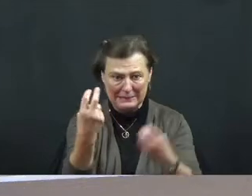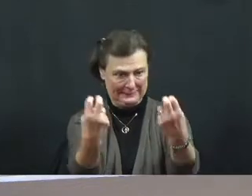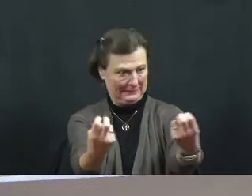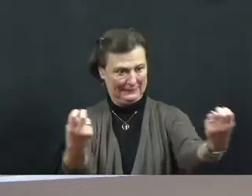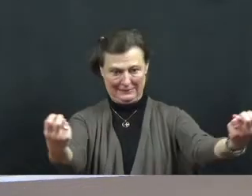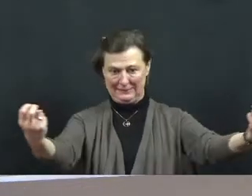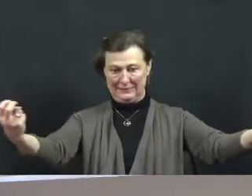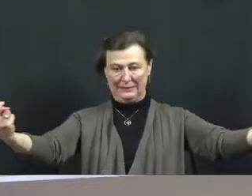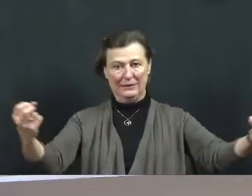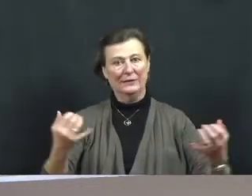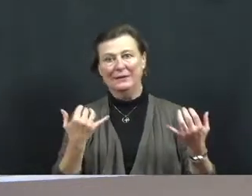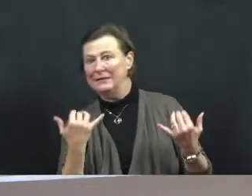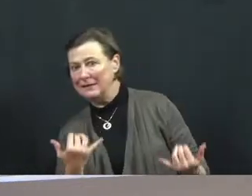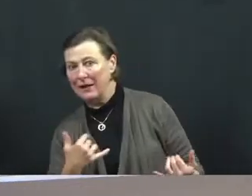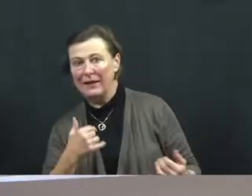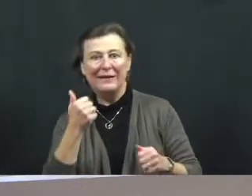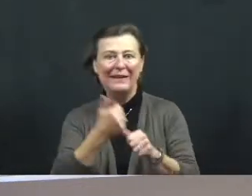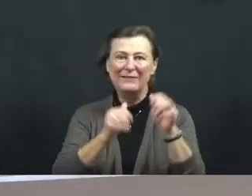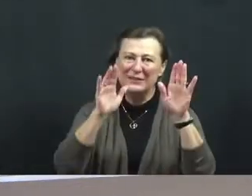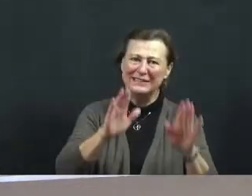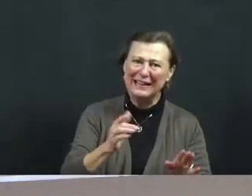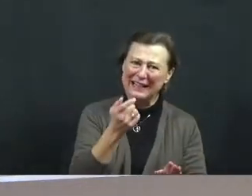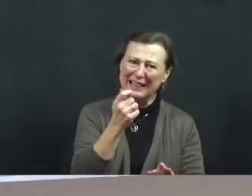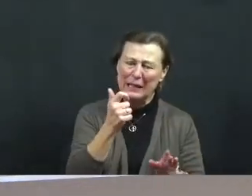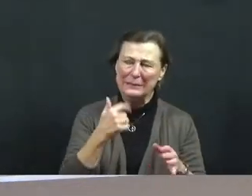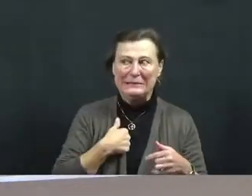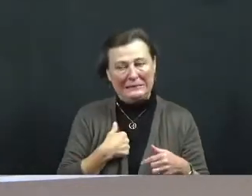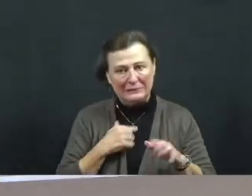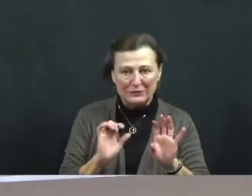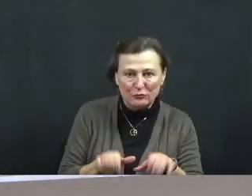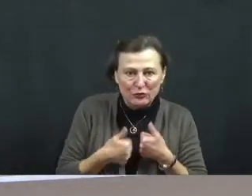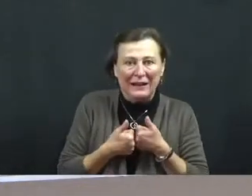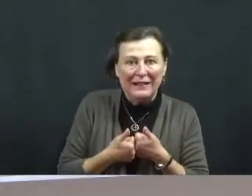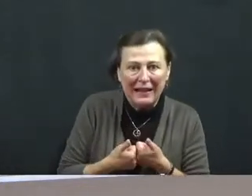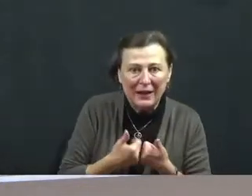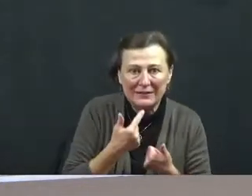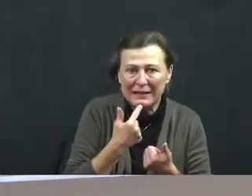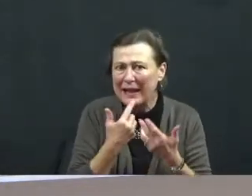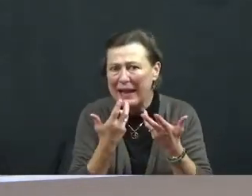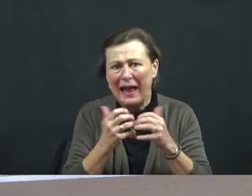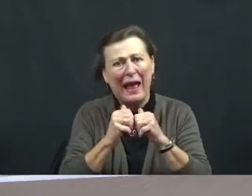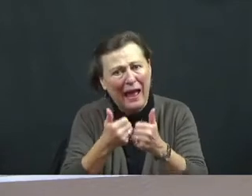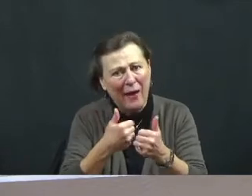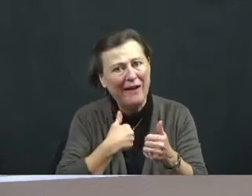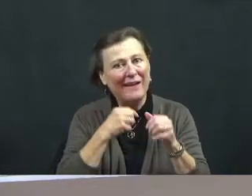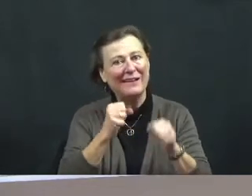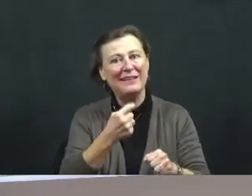So, I have to say every Sunday, I find it a little bit of a challenge to say, “How can I say welcome?”.